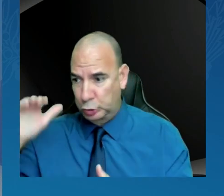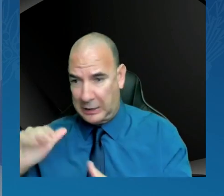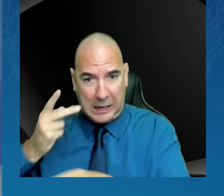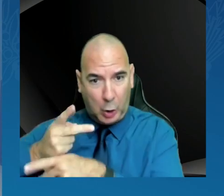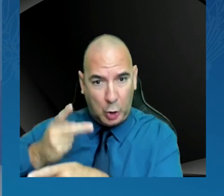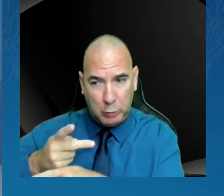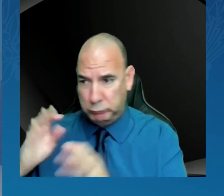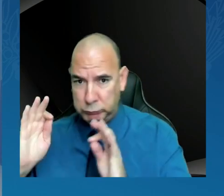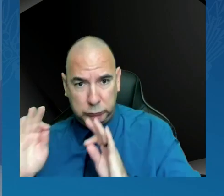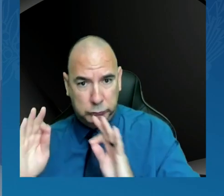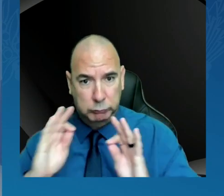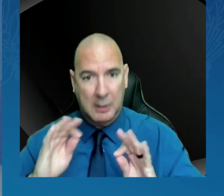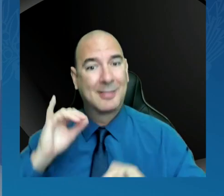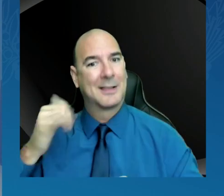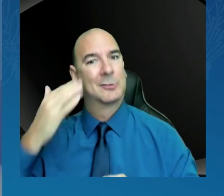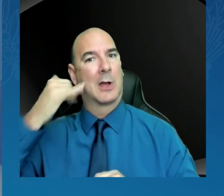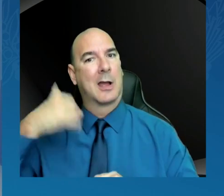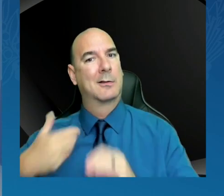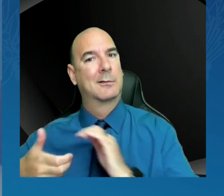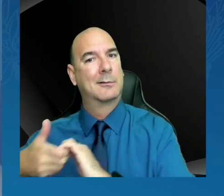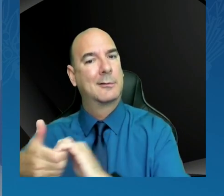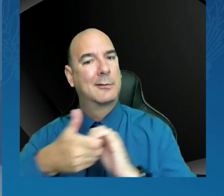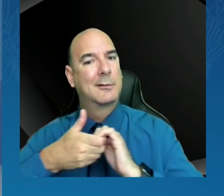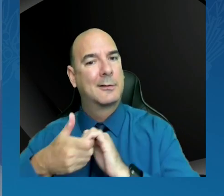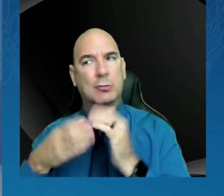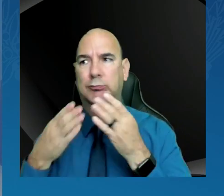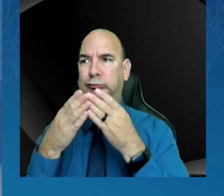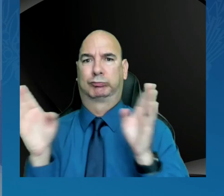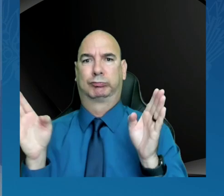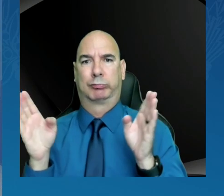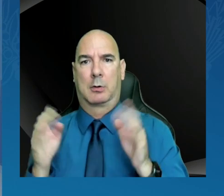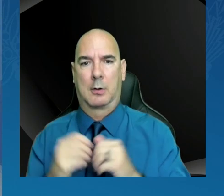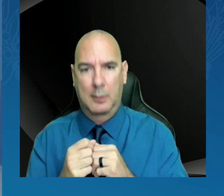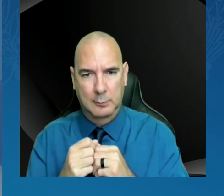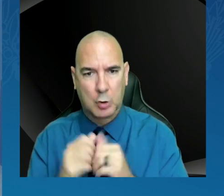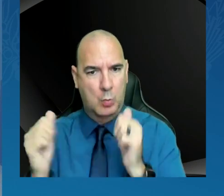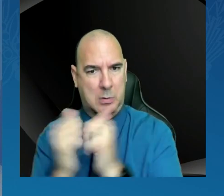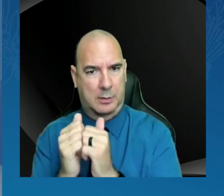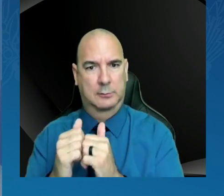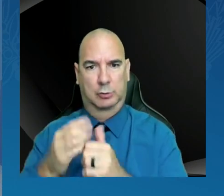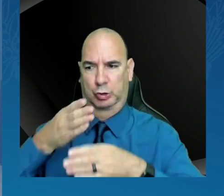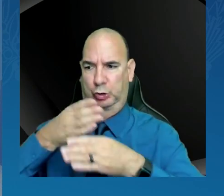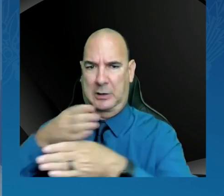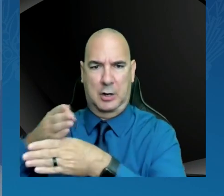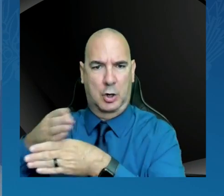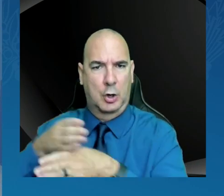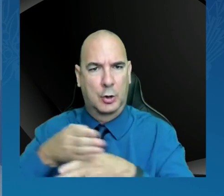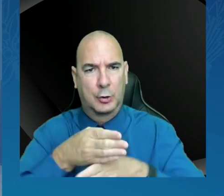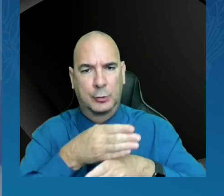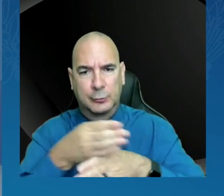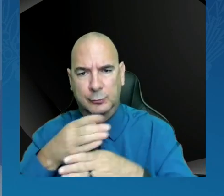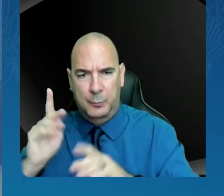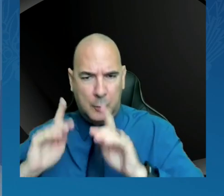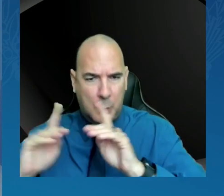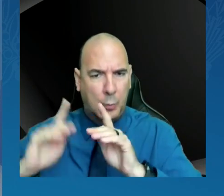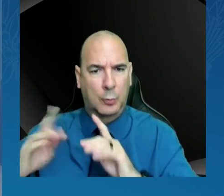expanding partnerships with intermediaries, particularly through registered apprenticeships, to create pathways into the care sector